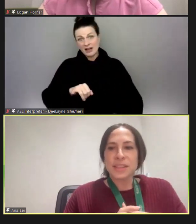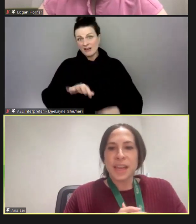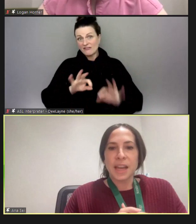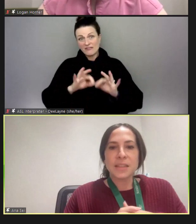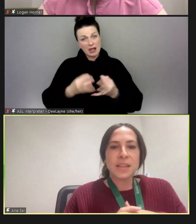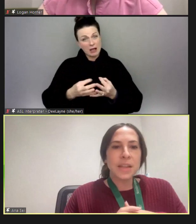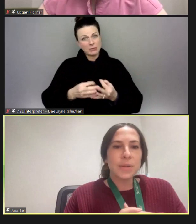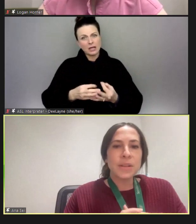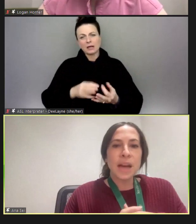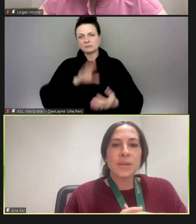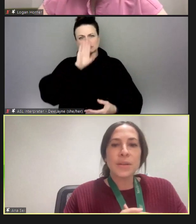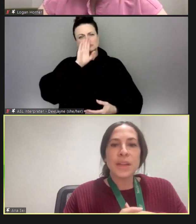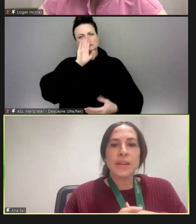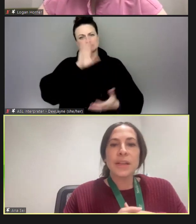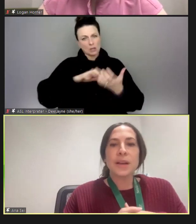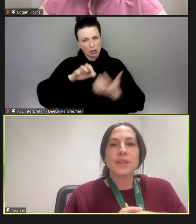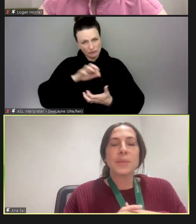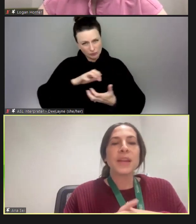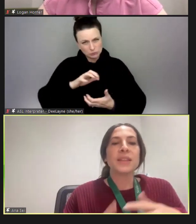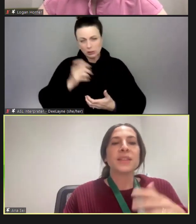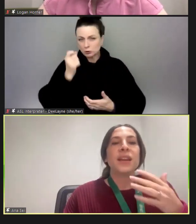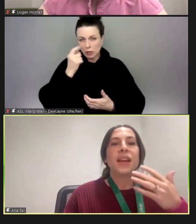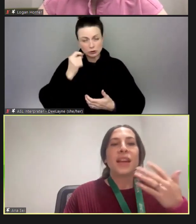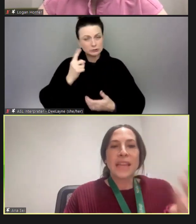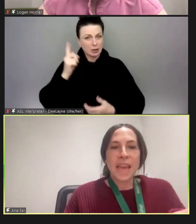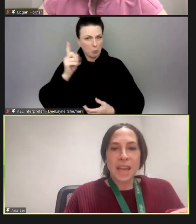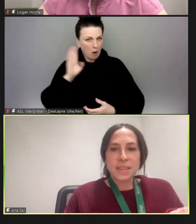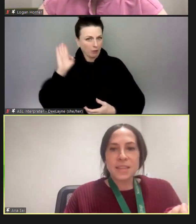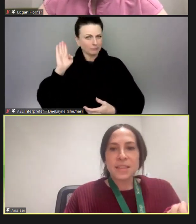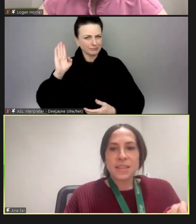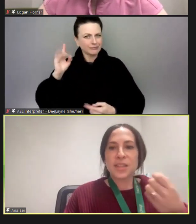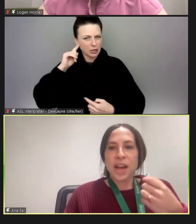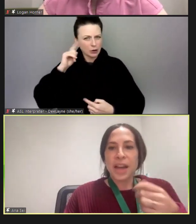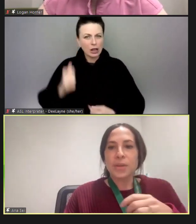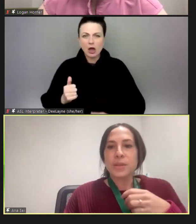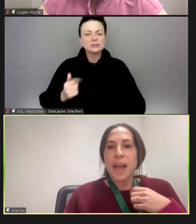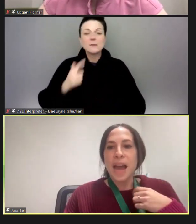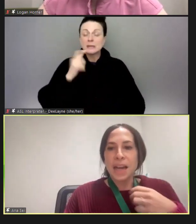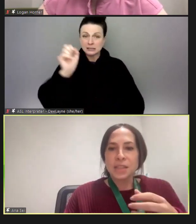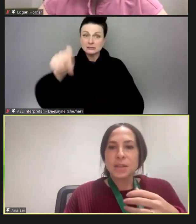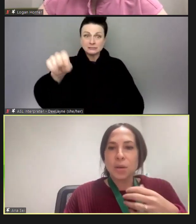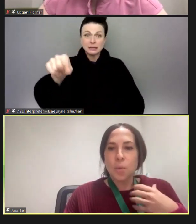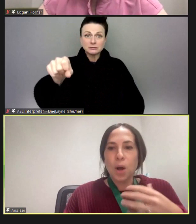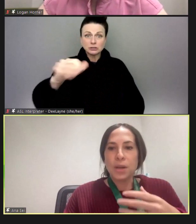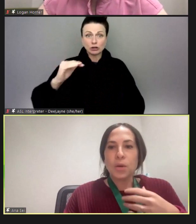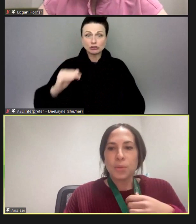understand a unilateral hearing loss